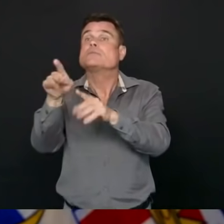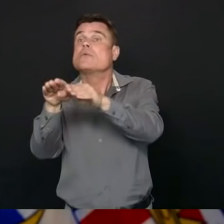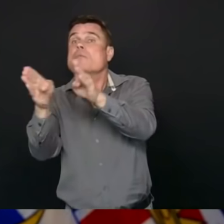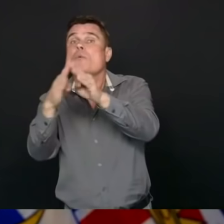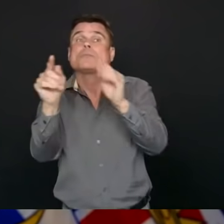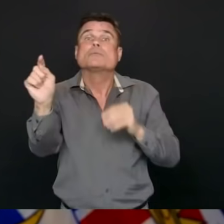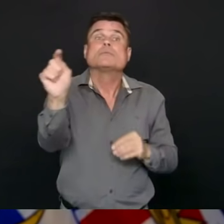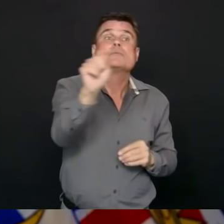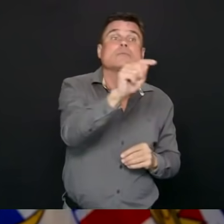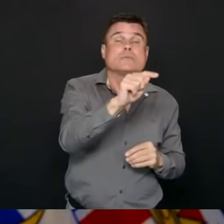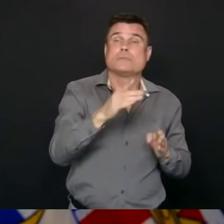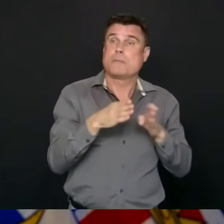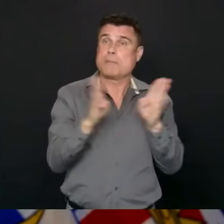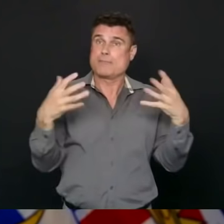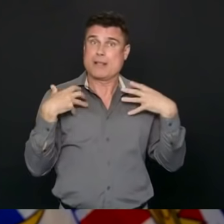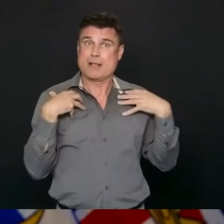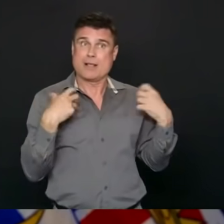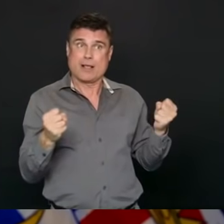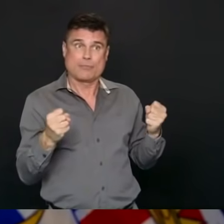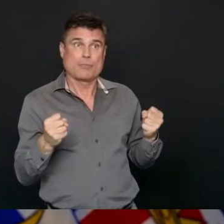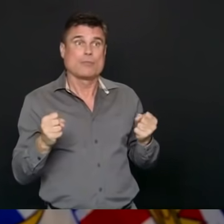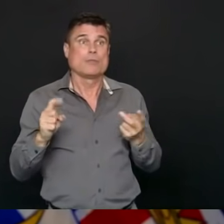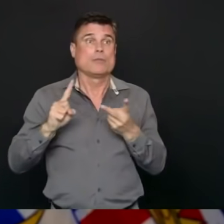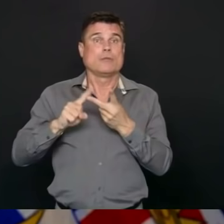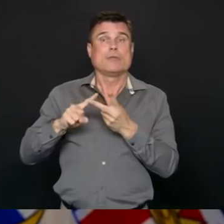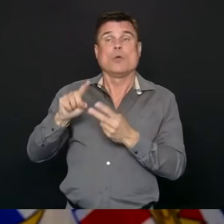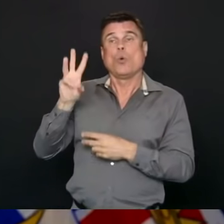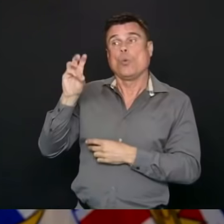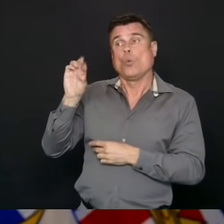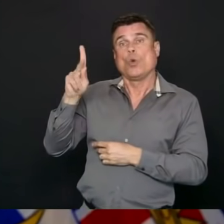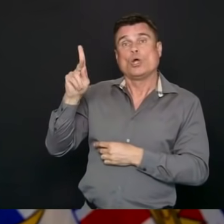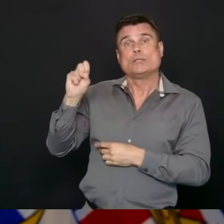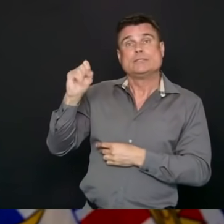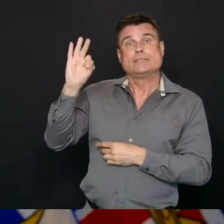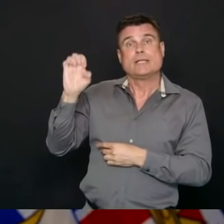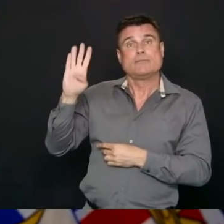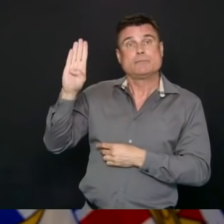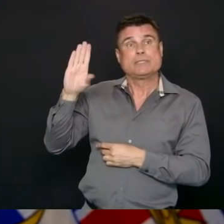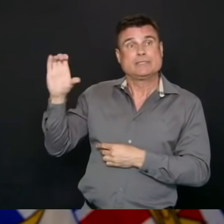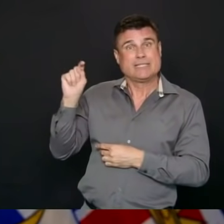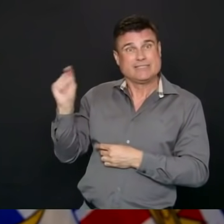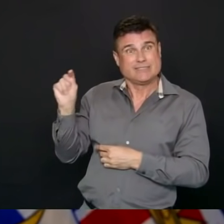outline sector